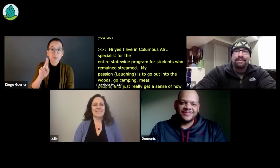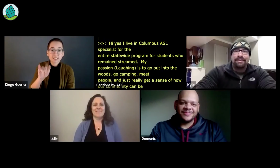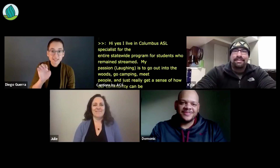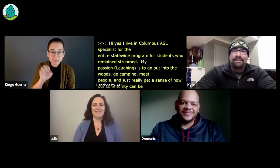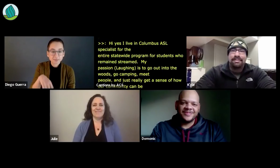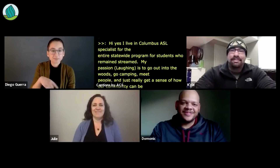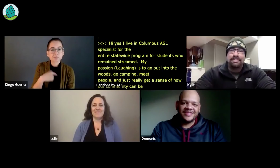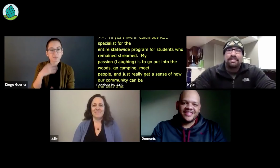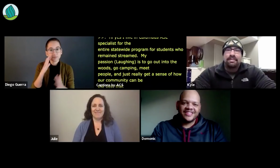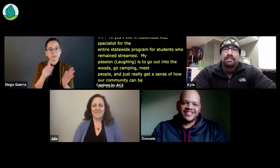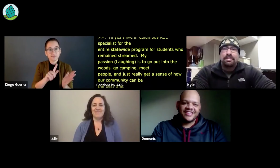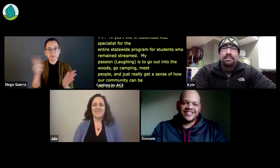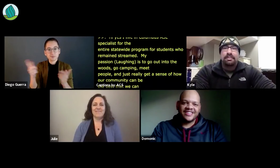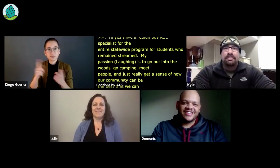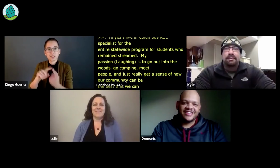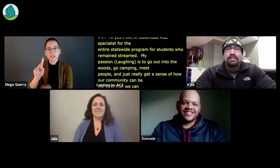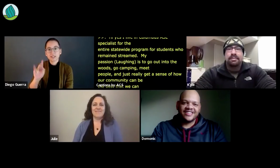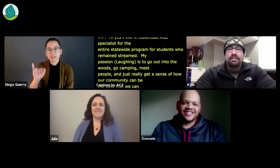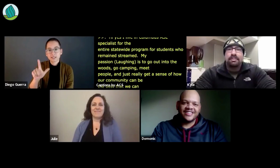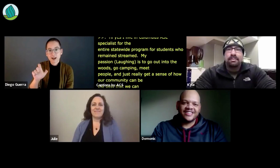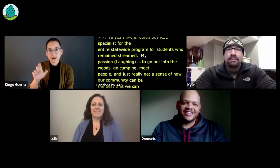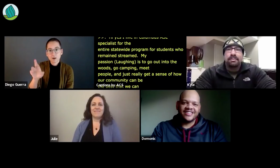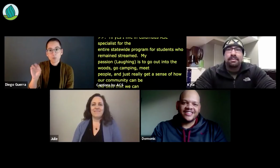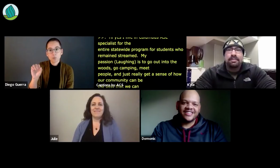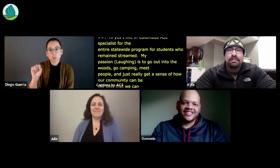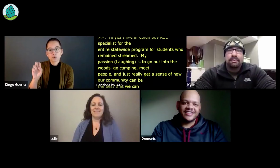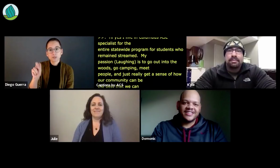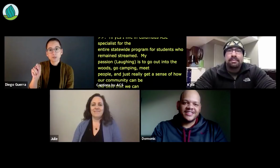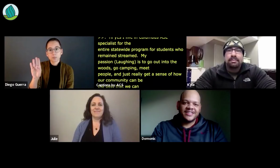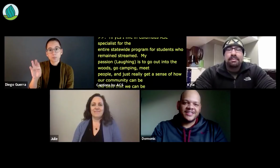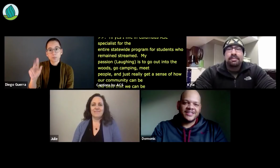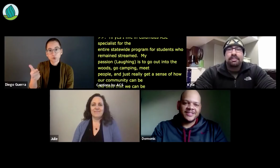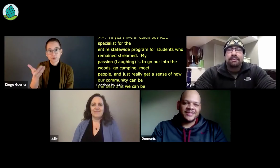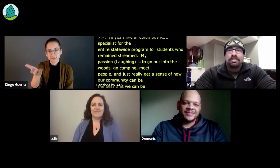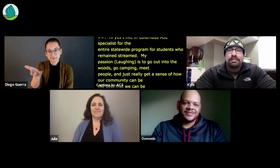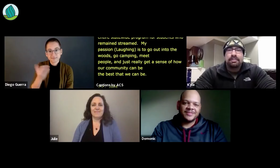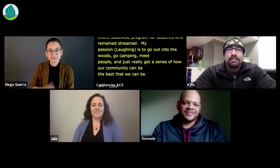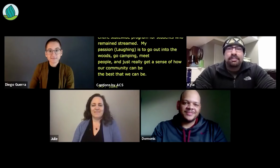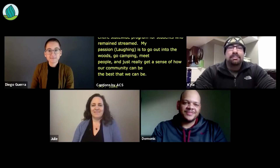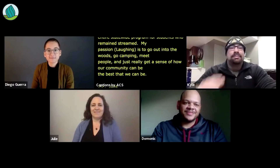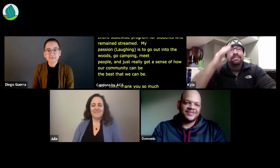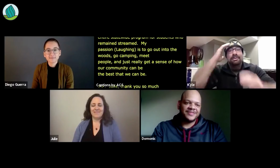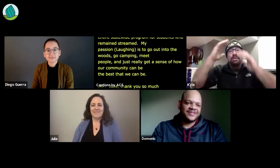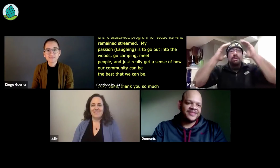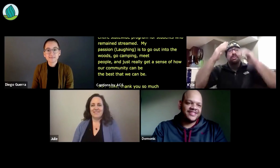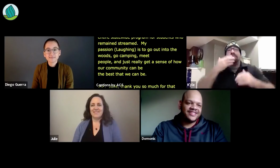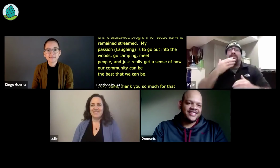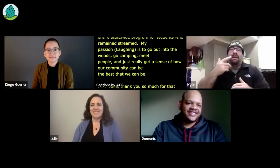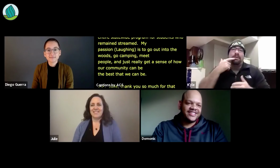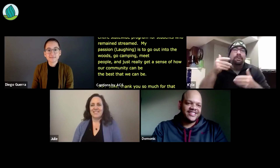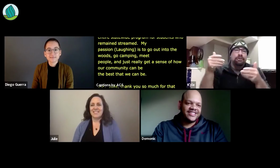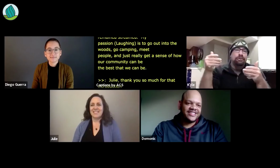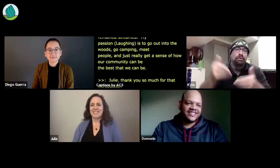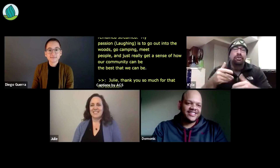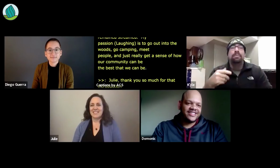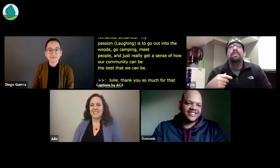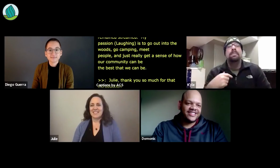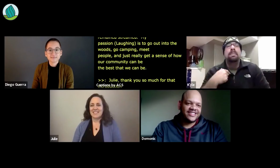Julie, thank you so much for that introduction. Kyle Rosenberg. Yes hello, everyone.